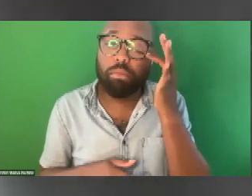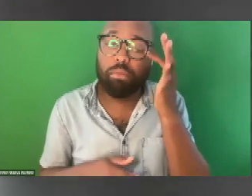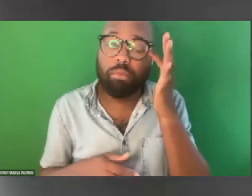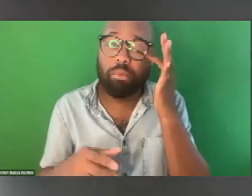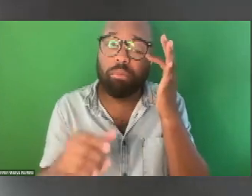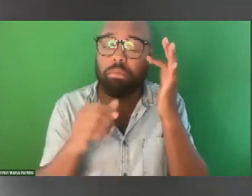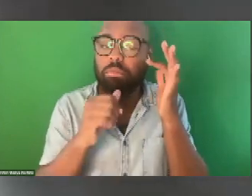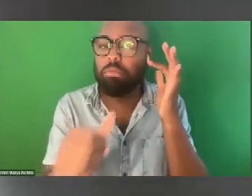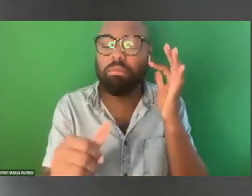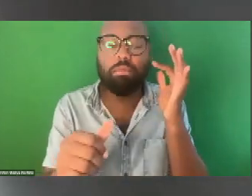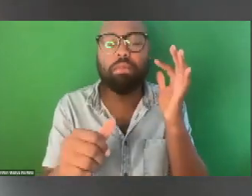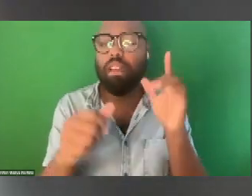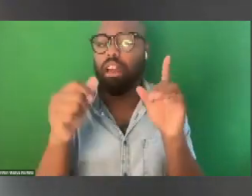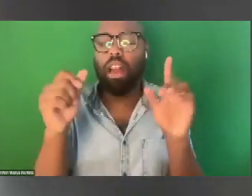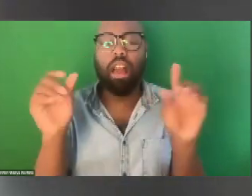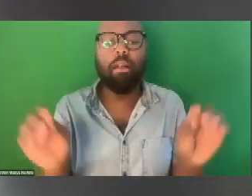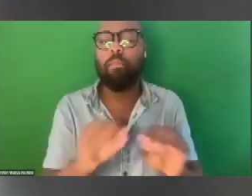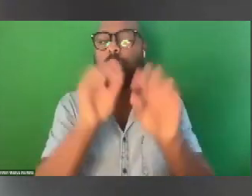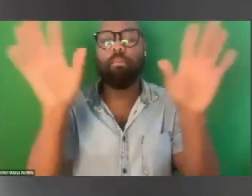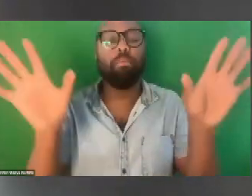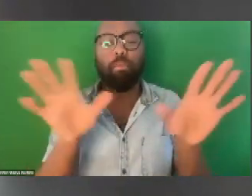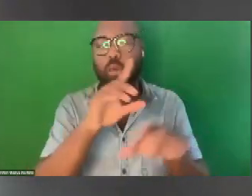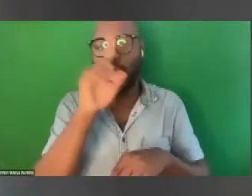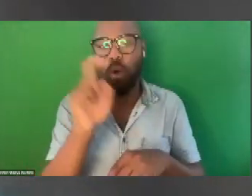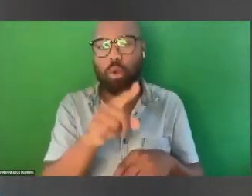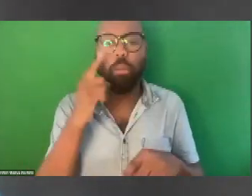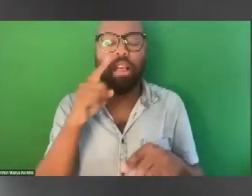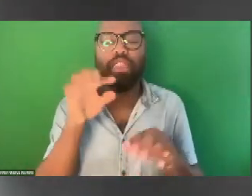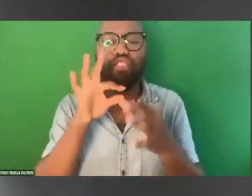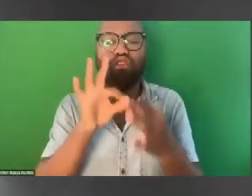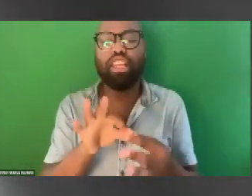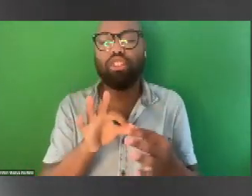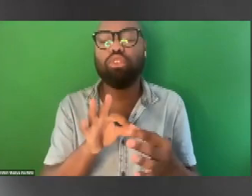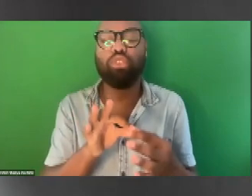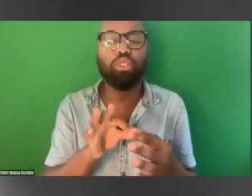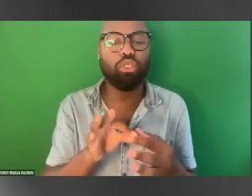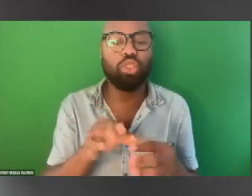but I think this gets to prioritization to our panel members.